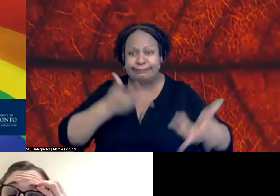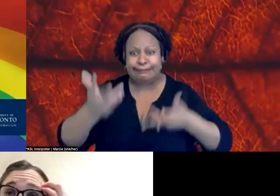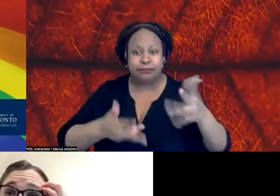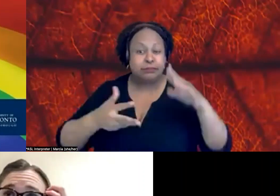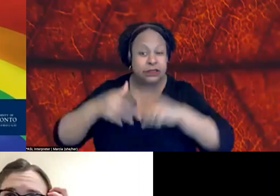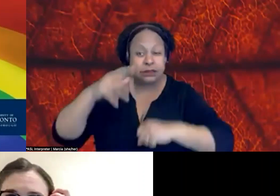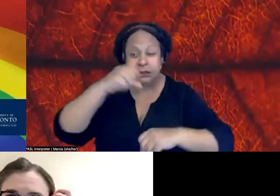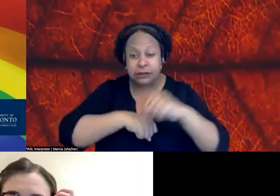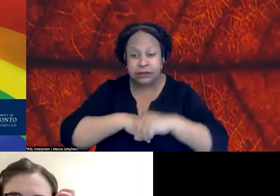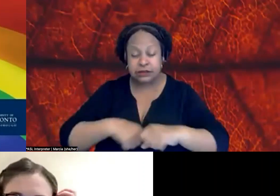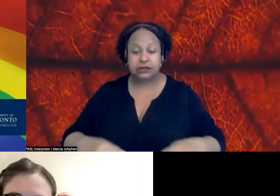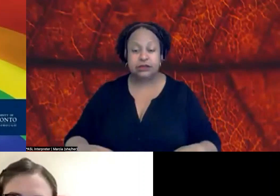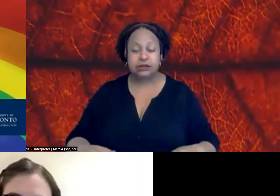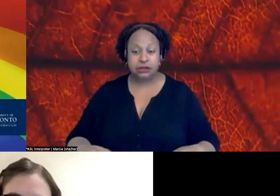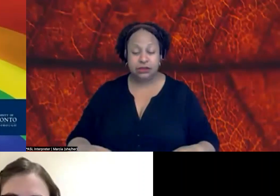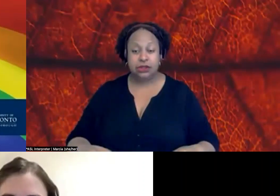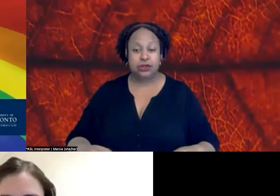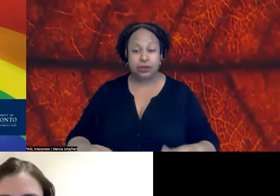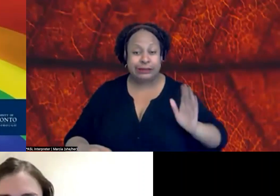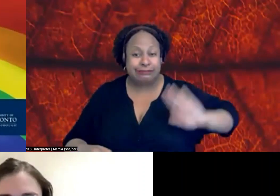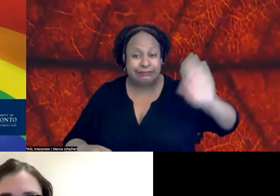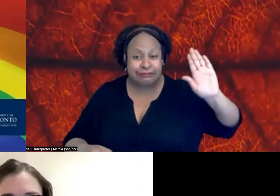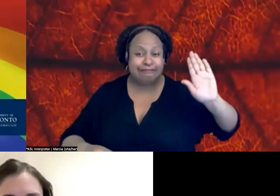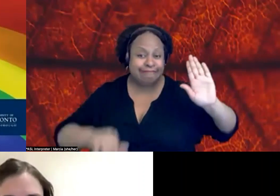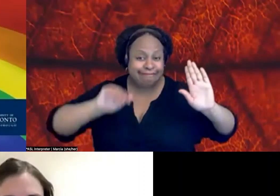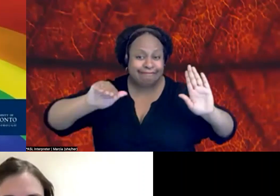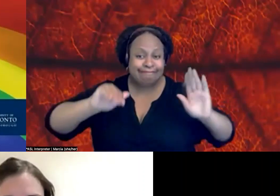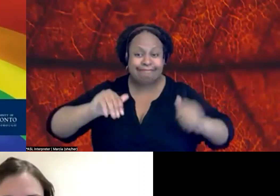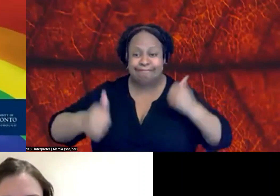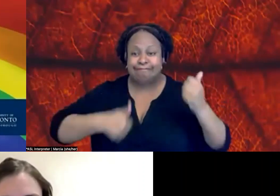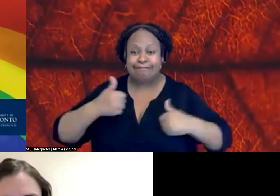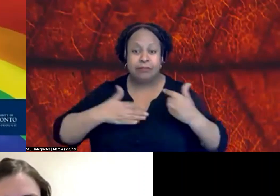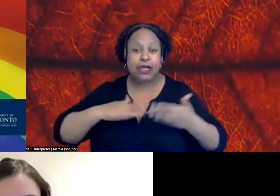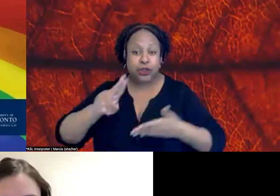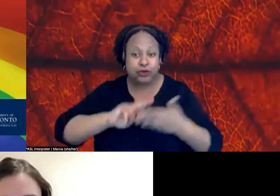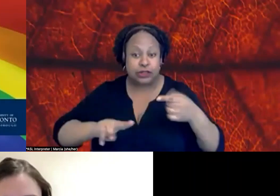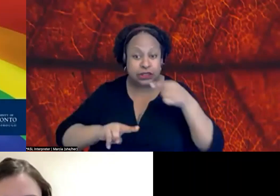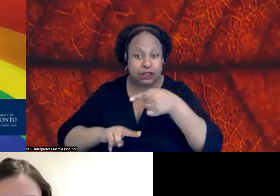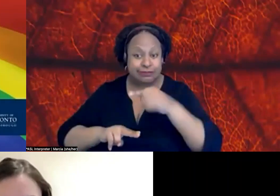And so when I made the appeal to my university to get in-person CART services,